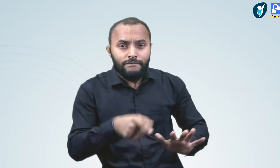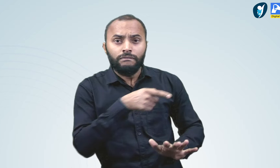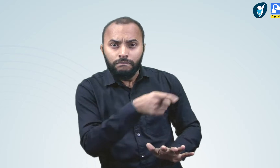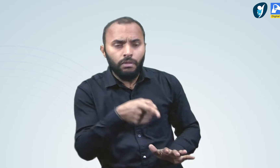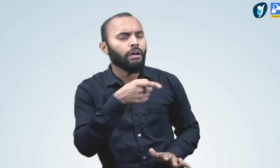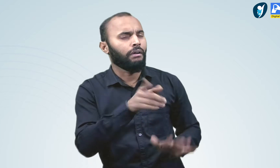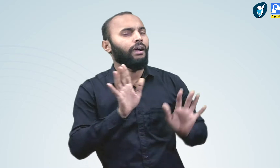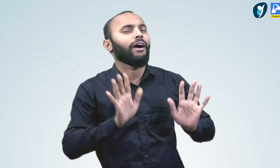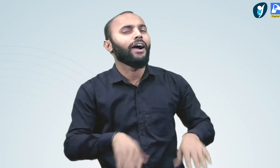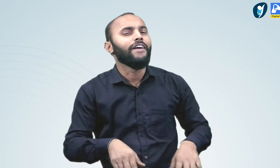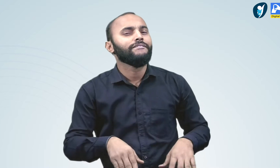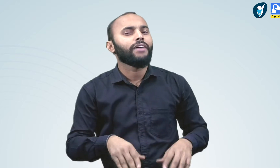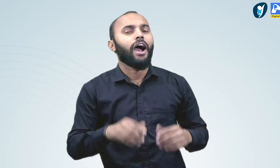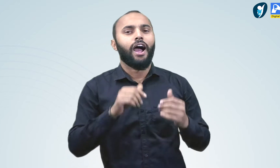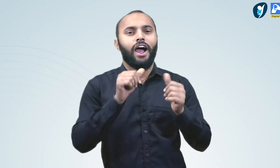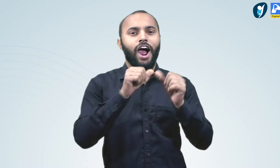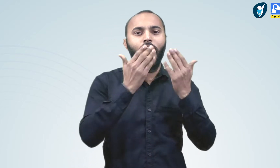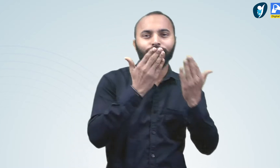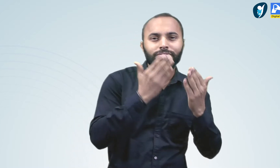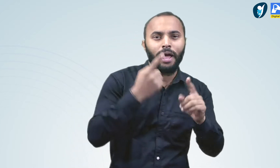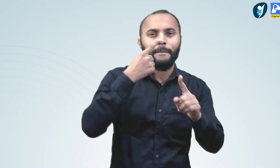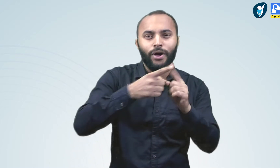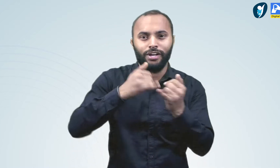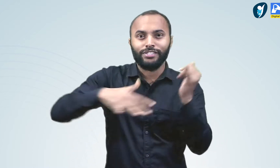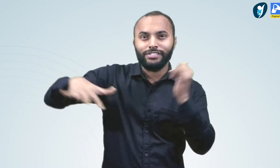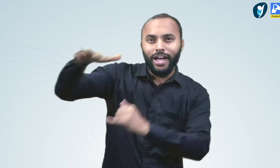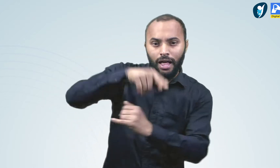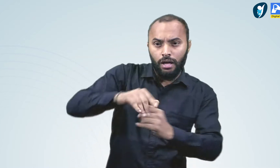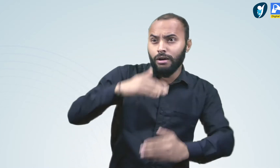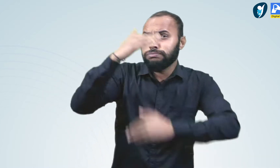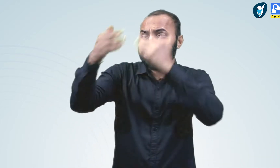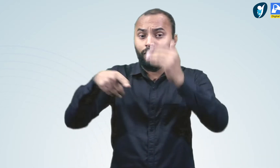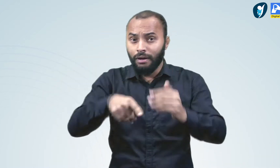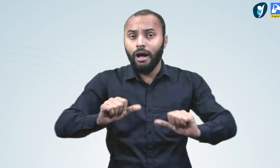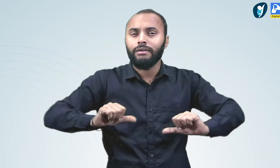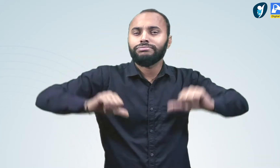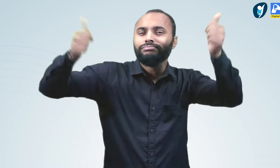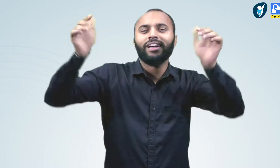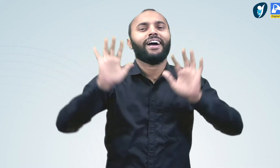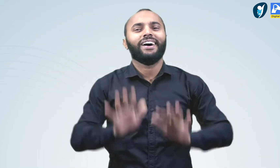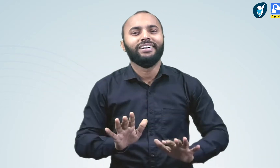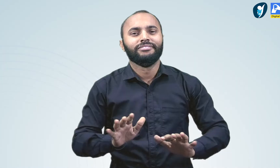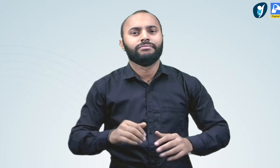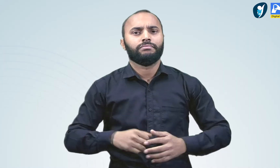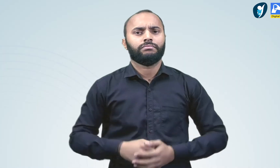then, they tend to have successful academic and social development.